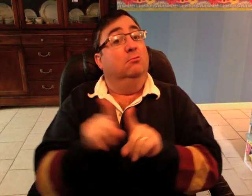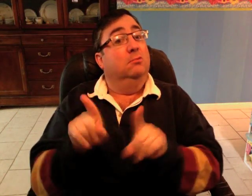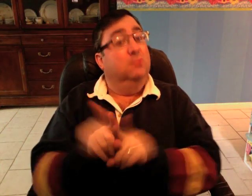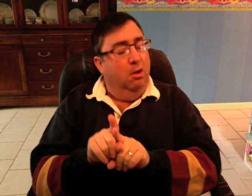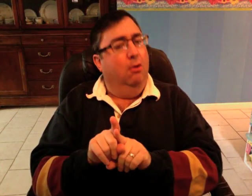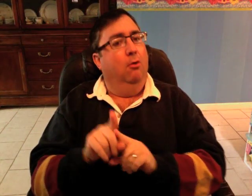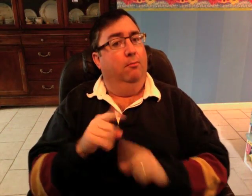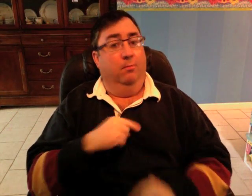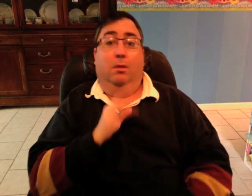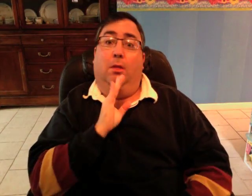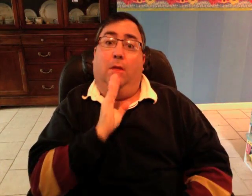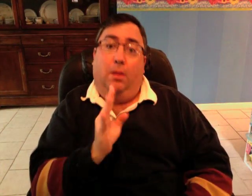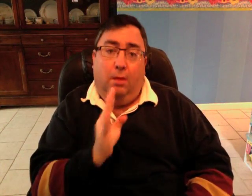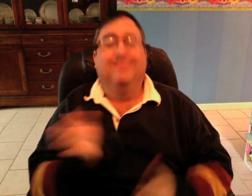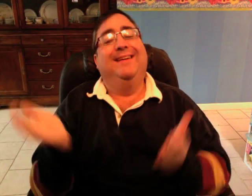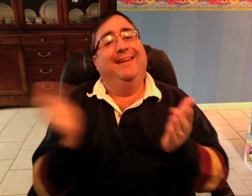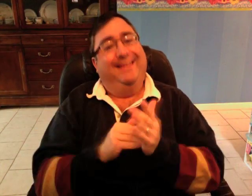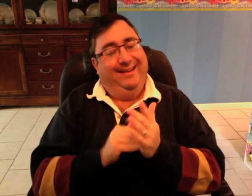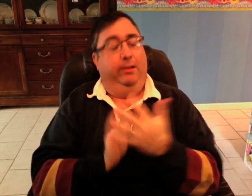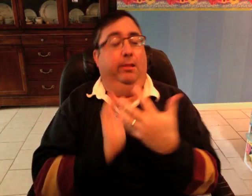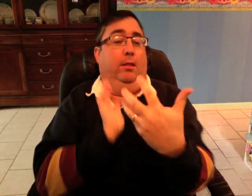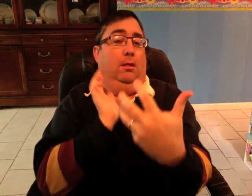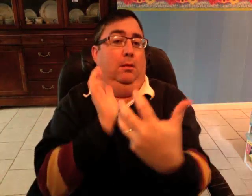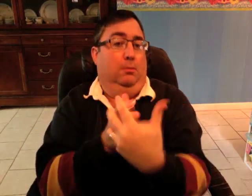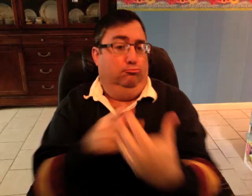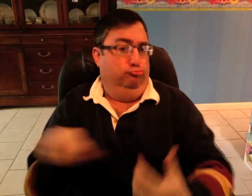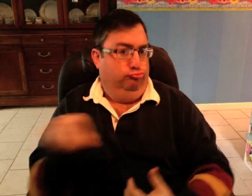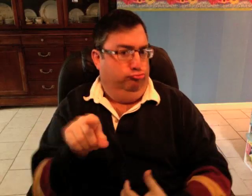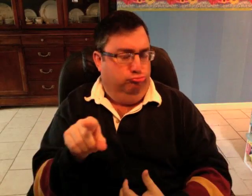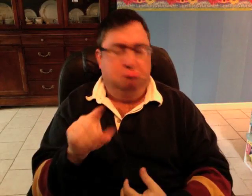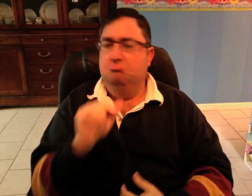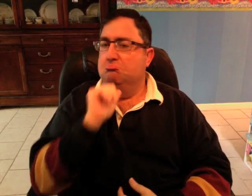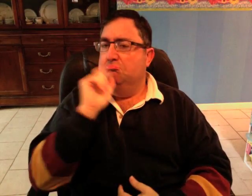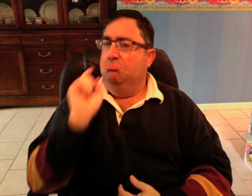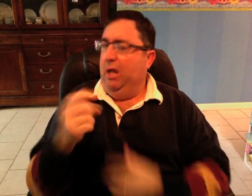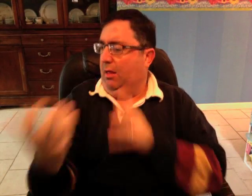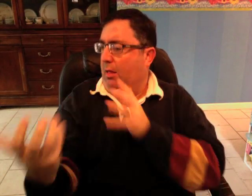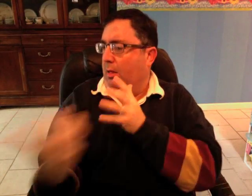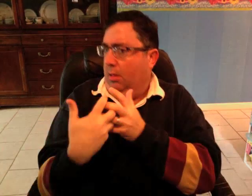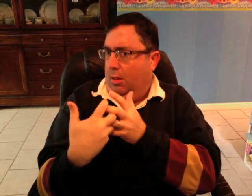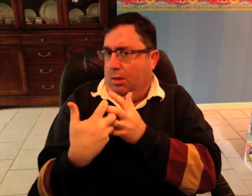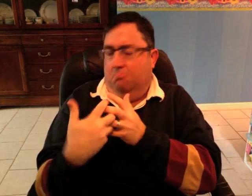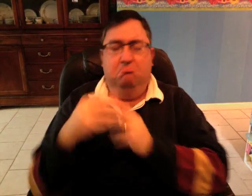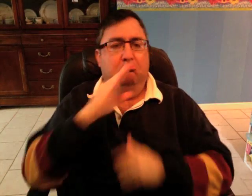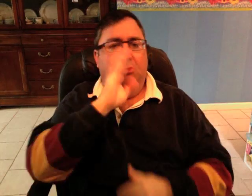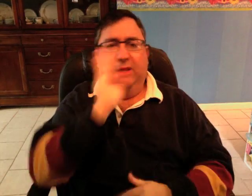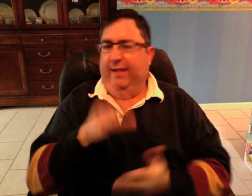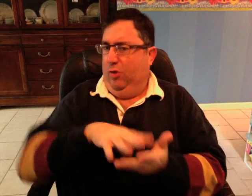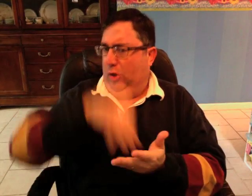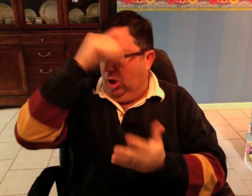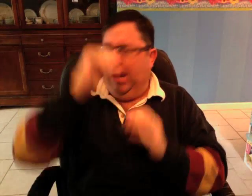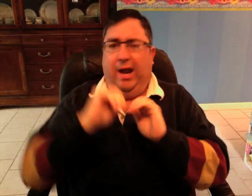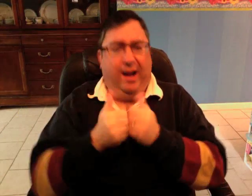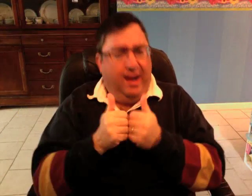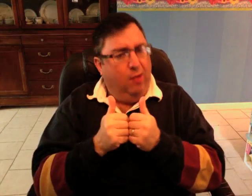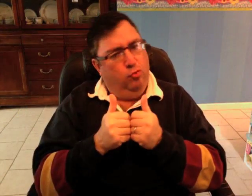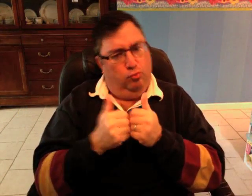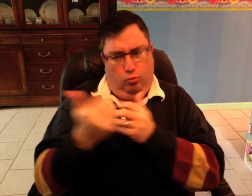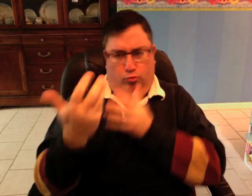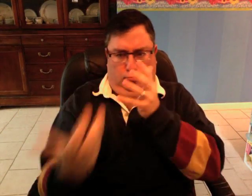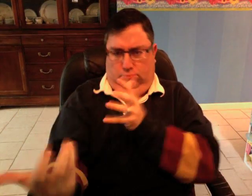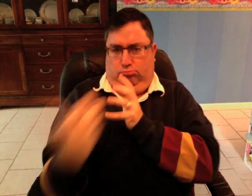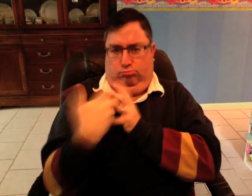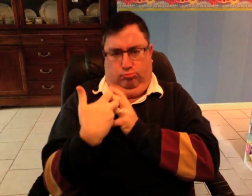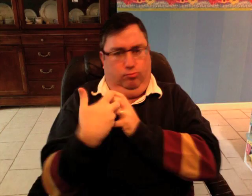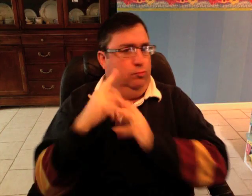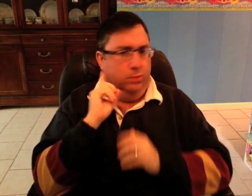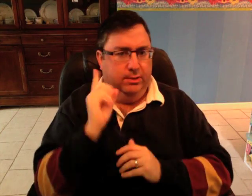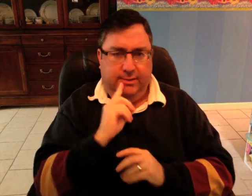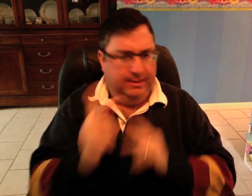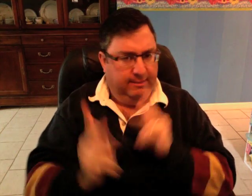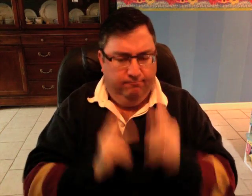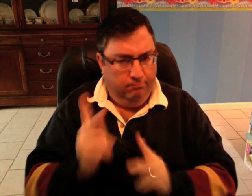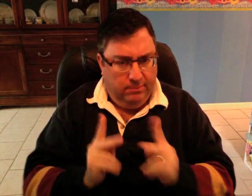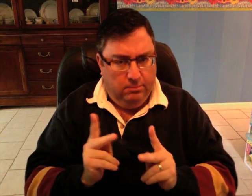Also, it would again be a case of my accommodation to them, without their learning how to accommodate to me or other Deaf people.